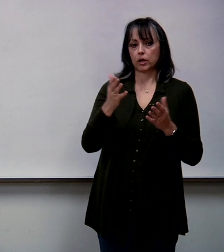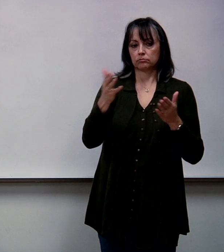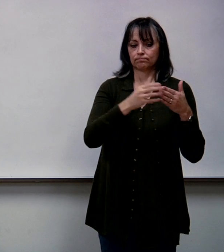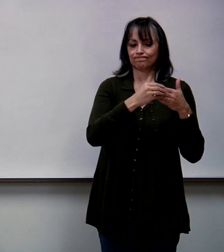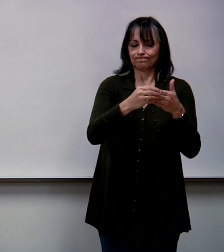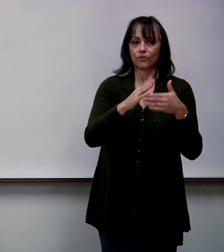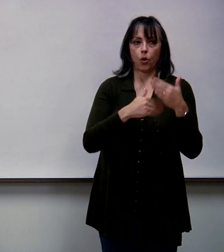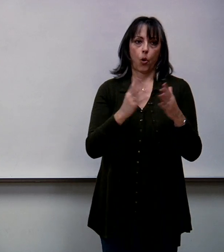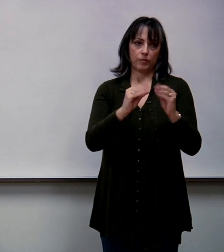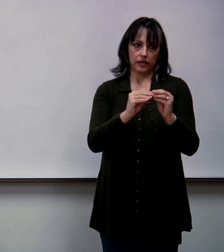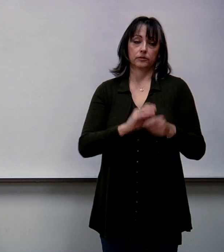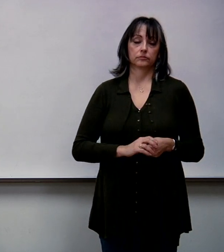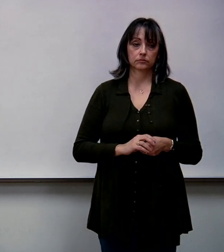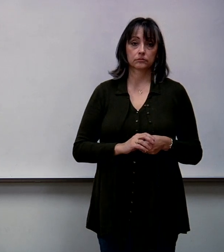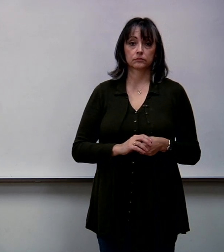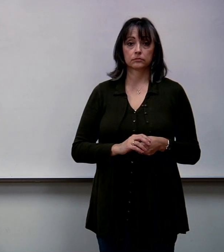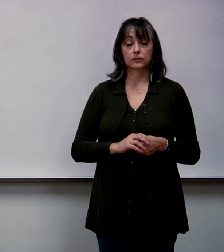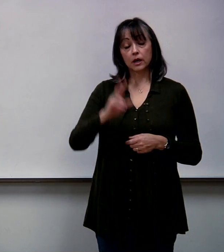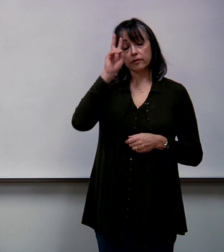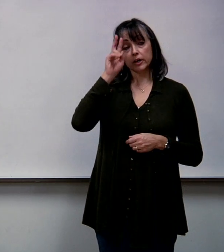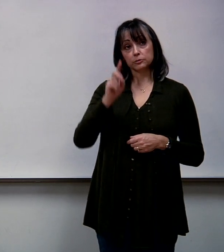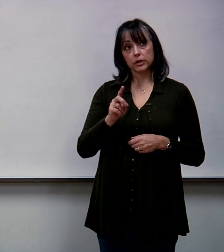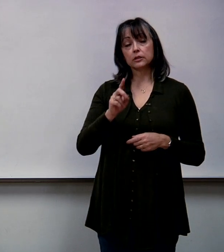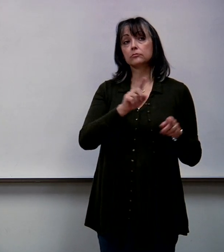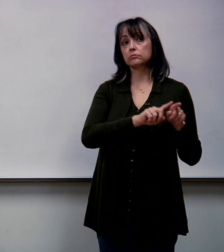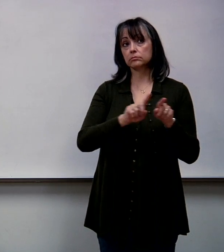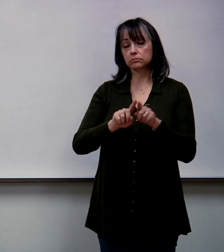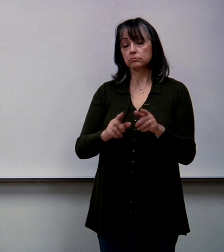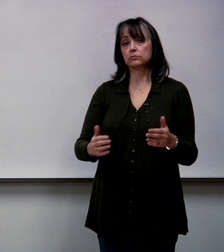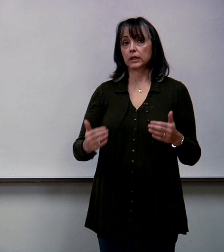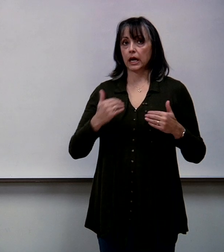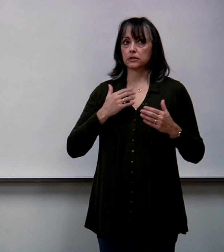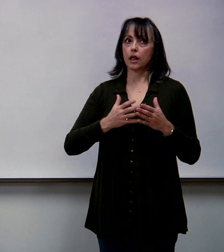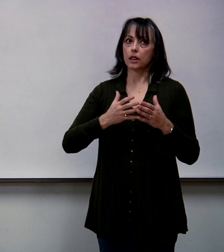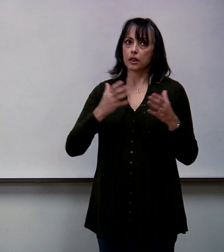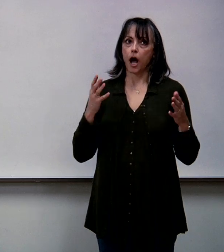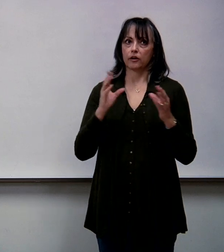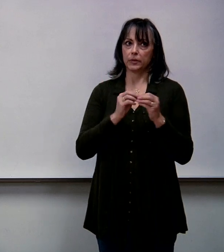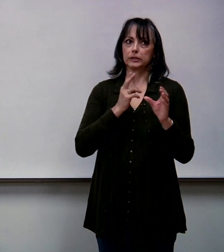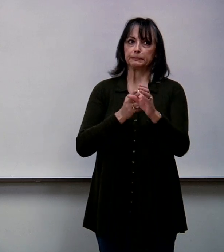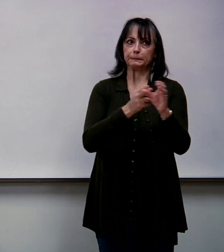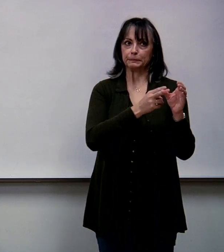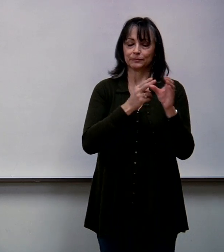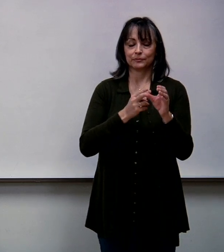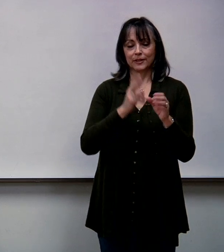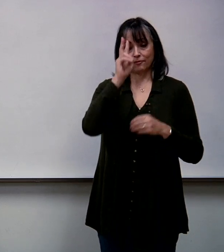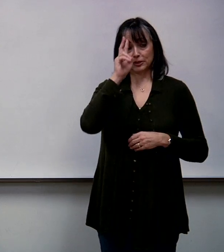the whole meeting. The vice president also has a lot of meetings to attend and represents as a part of the